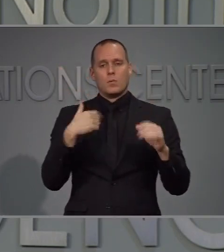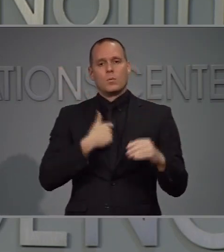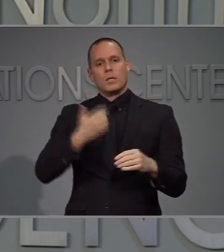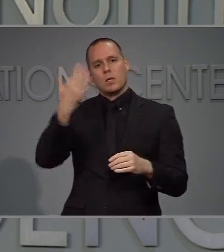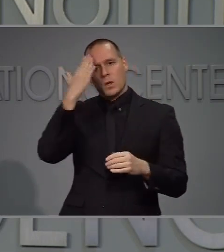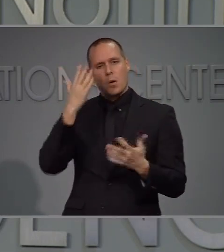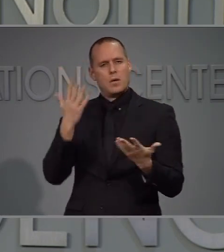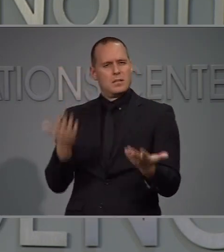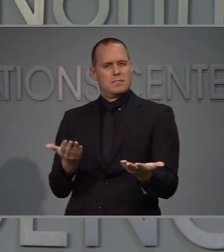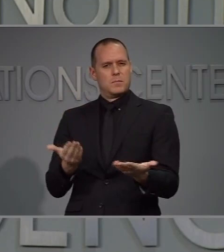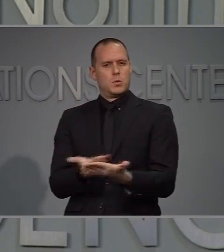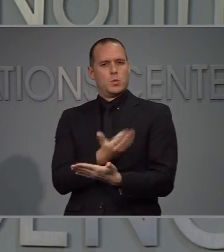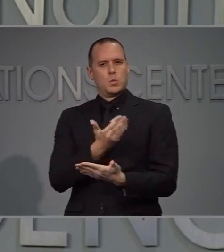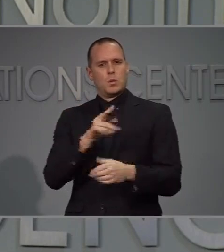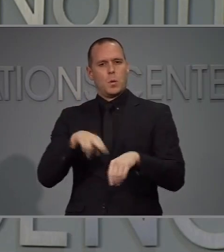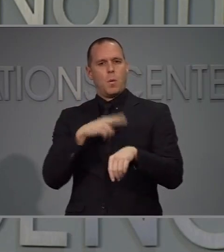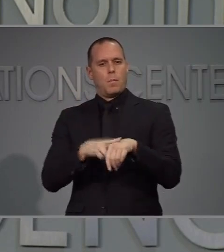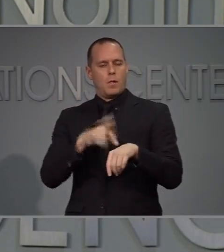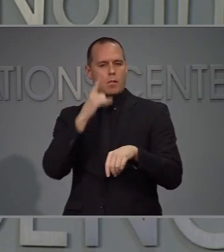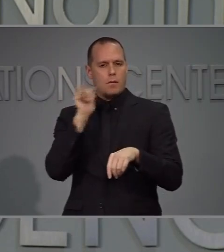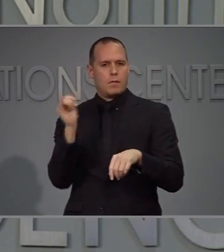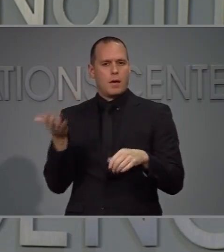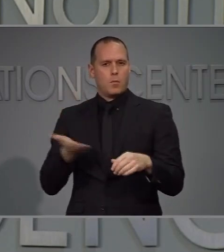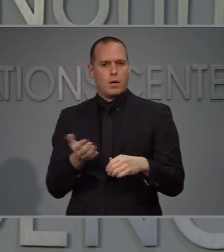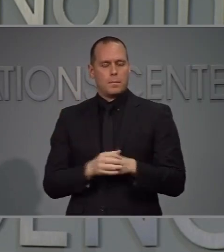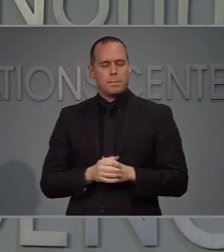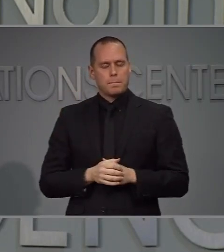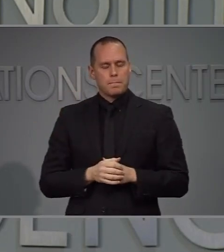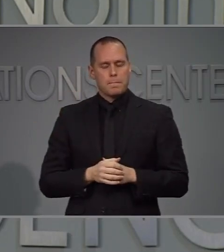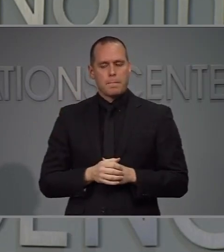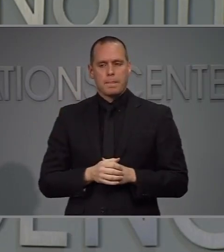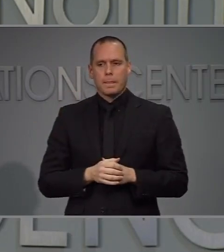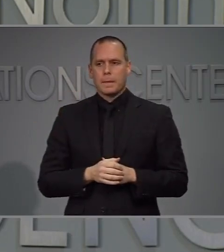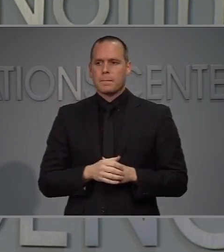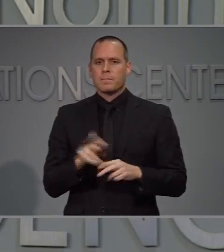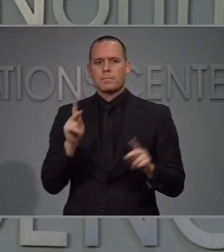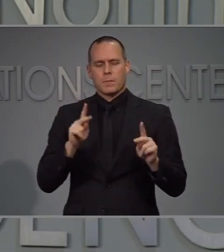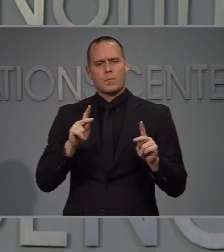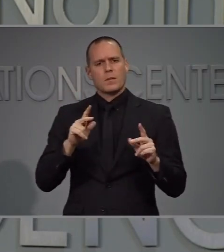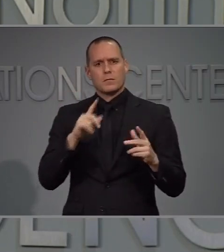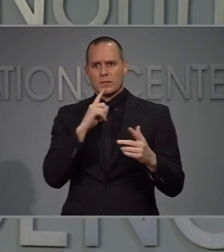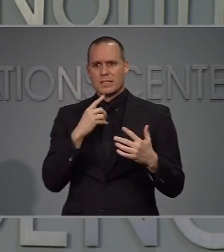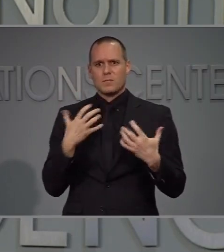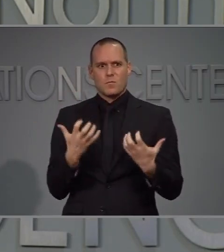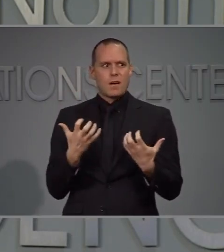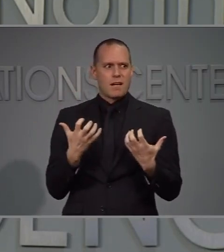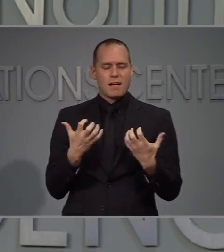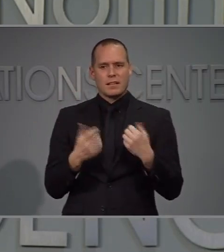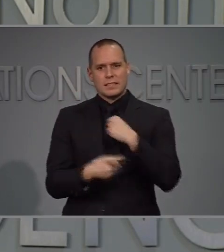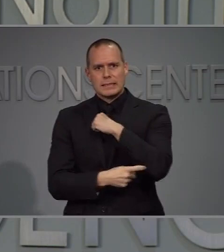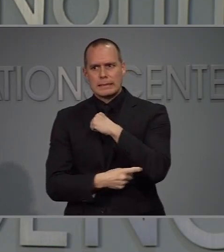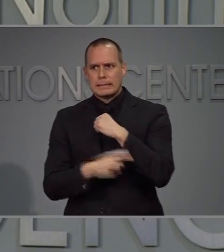TRANSITION OUT OF THE RESTRICTIONS. AND WHAT A NEW NORMAL. WELL LOOK LIKE.